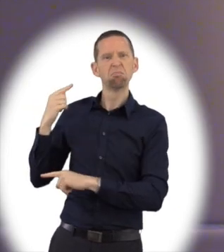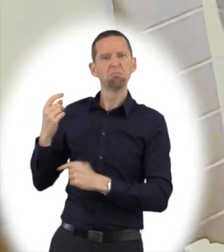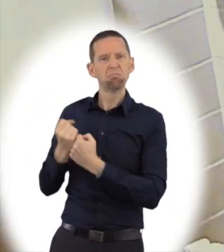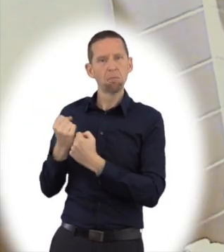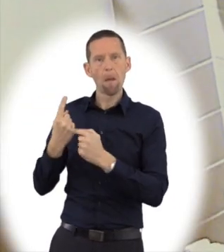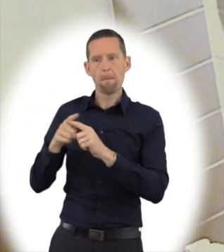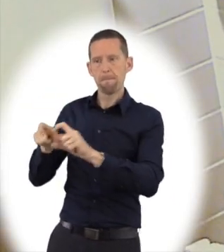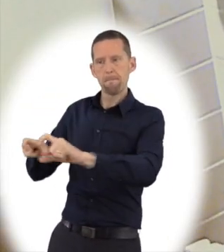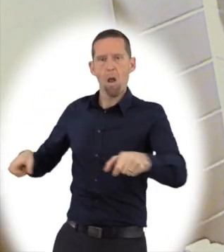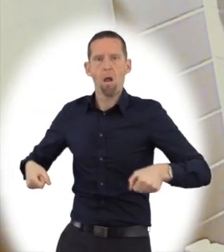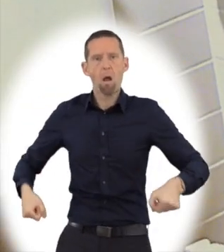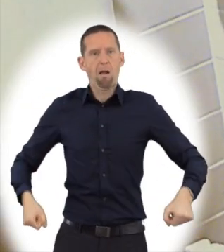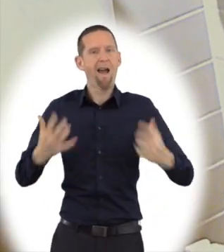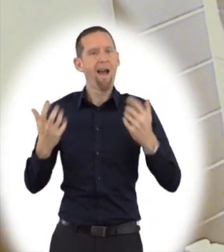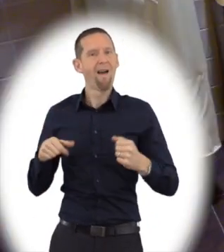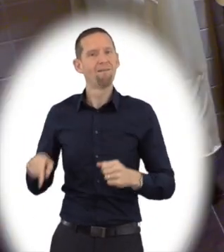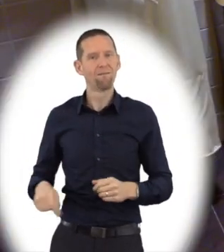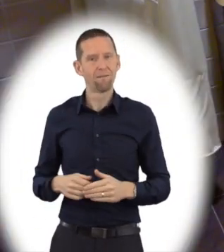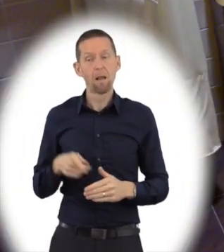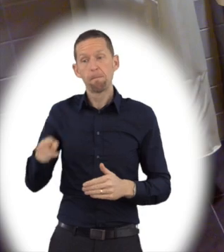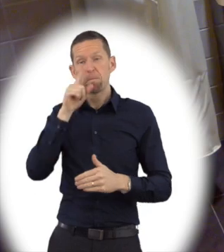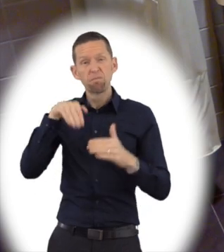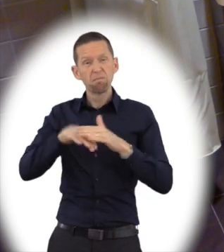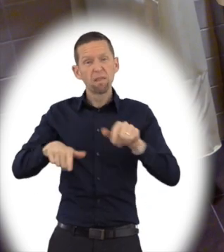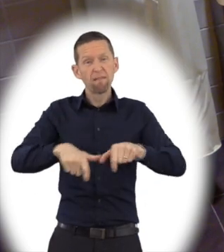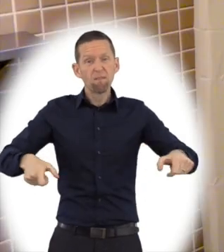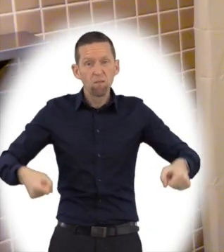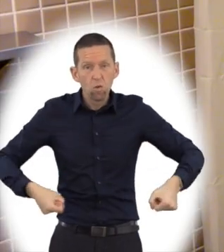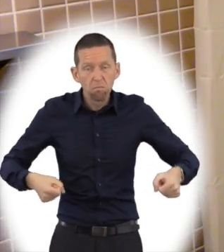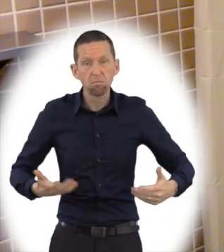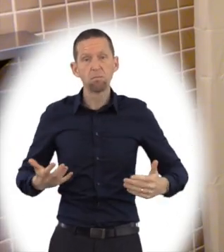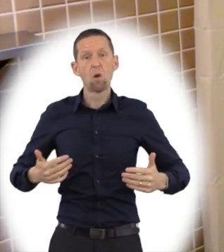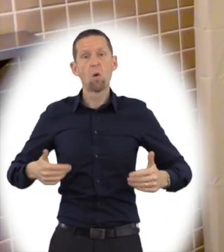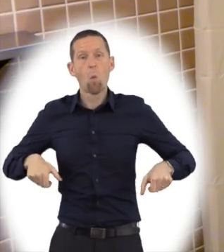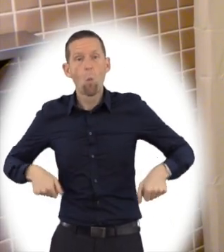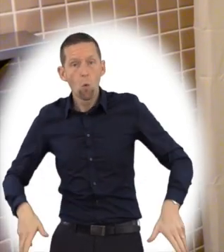bars. The accessible toilet is large enough to accommodate walking frames, wheelchairs,